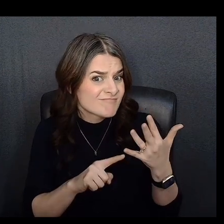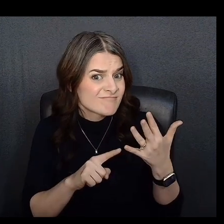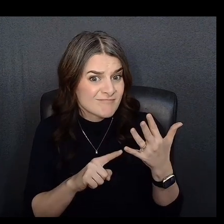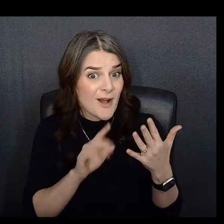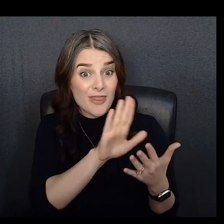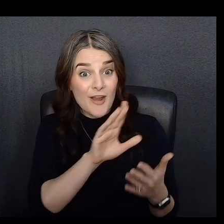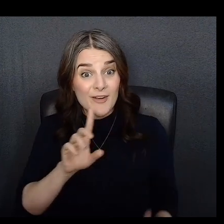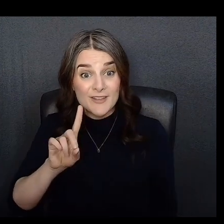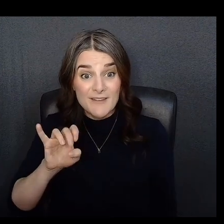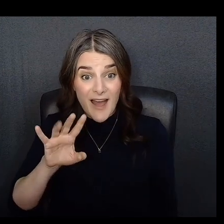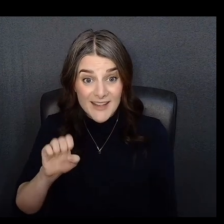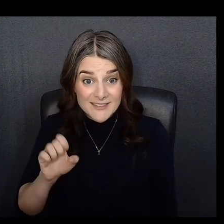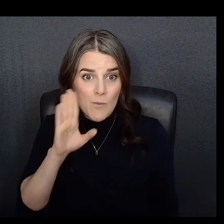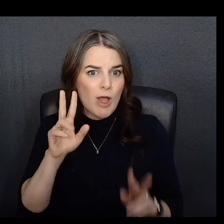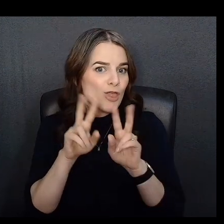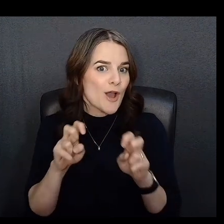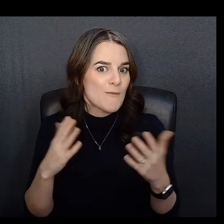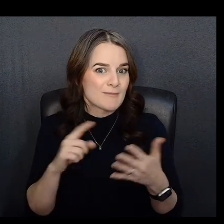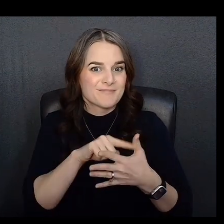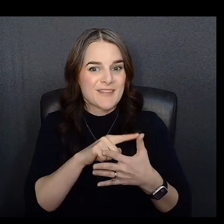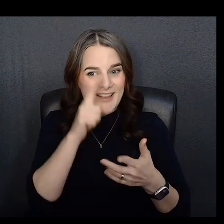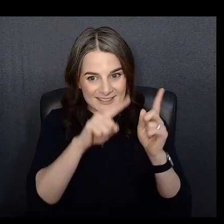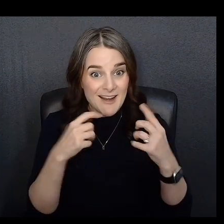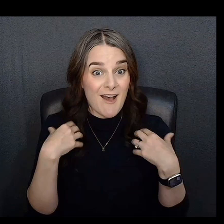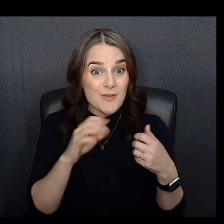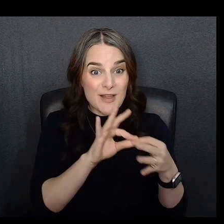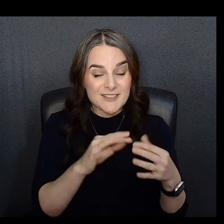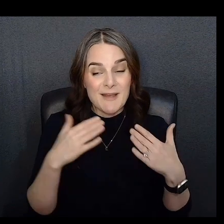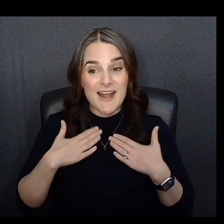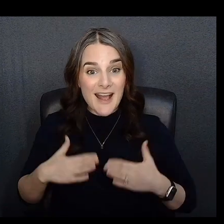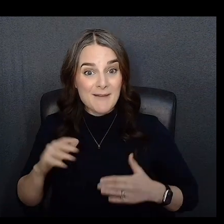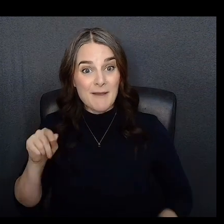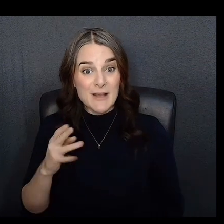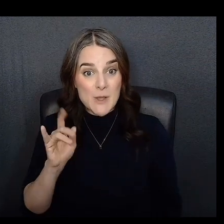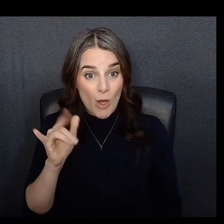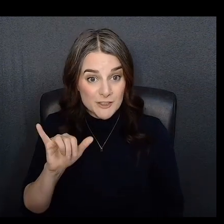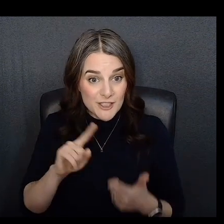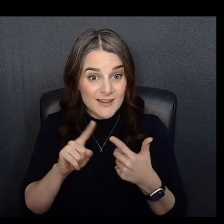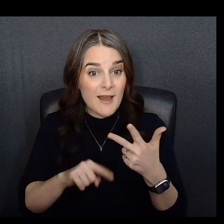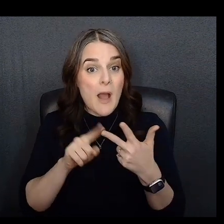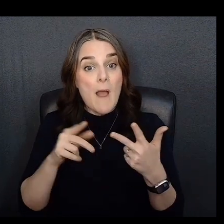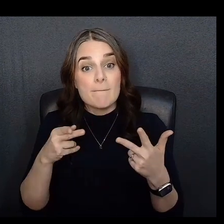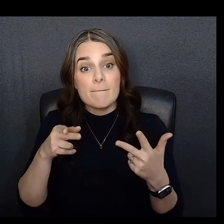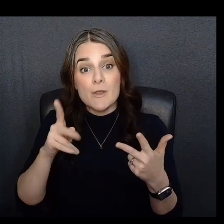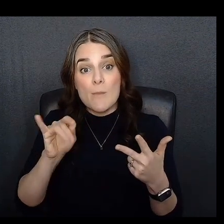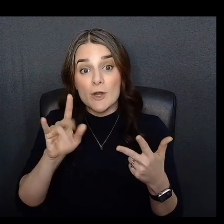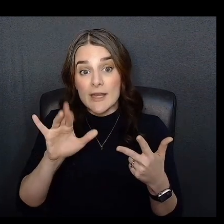So we're looking at consent in healthy relationships, anatomy and physiology, puberty and adolescent sexual development,